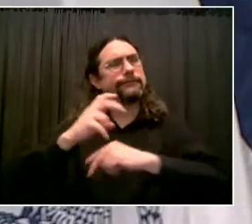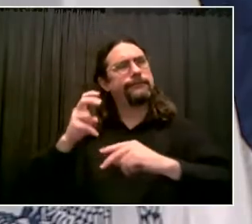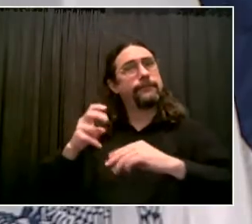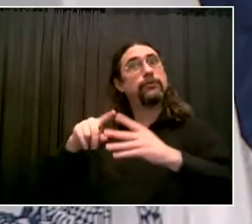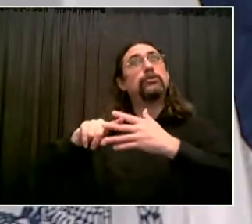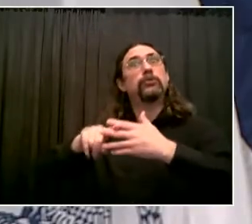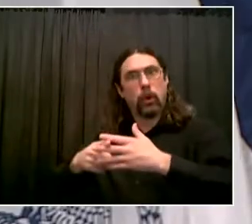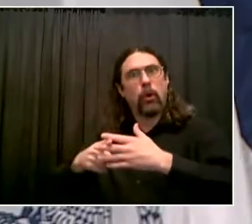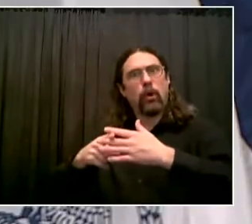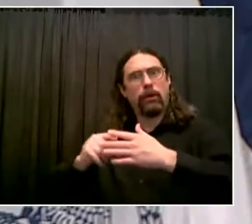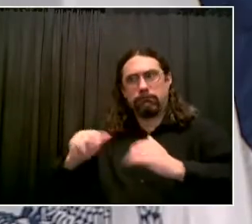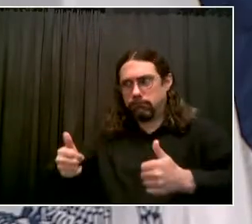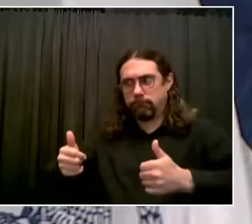THIS POINT LAST YEAR THINGS WERE